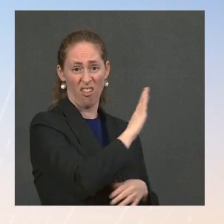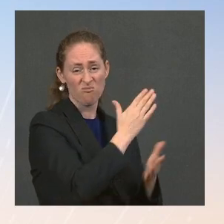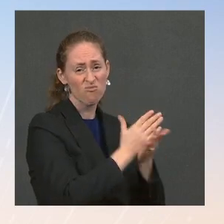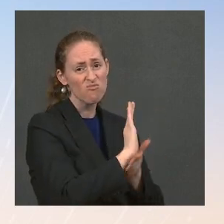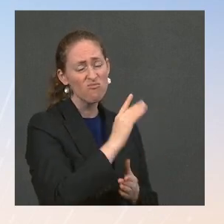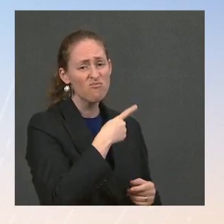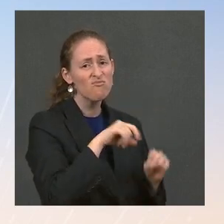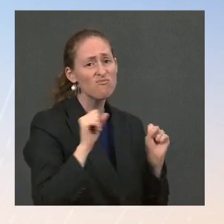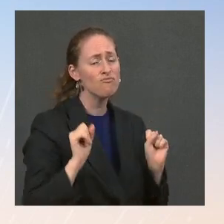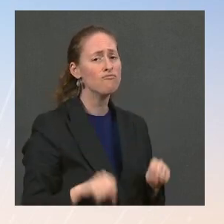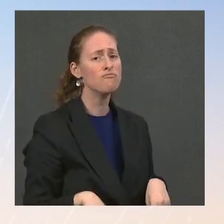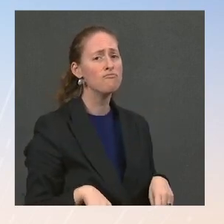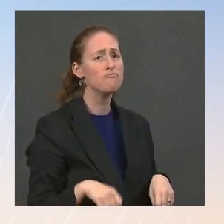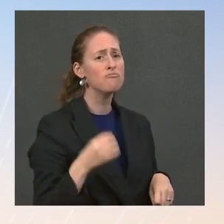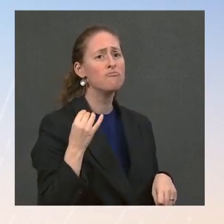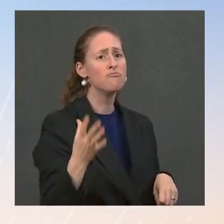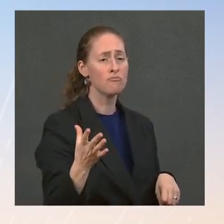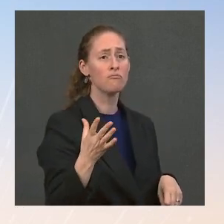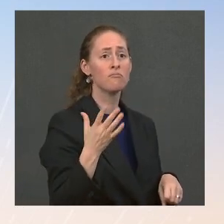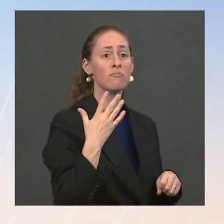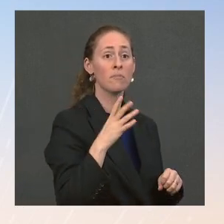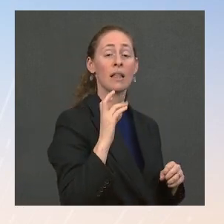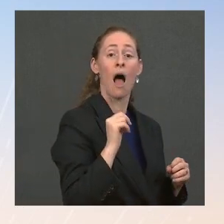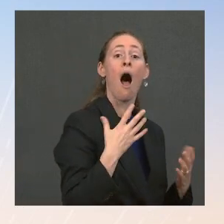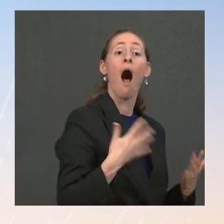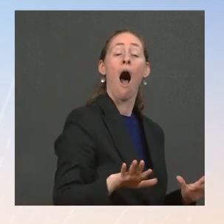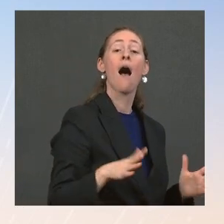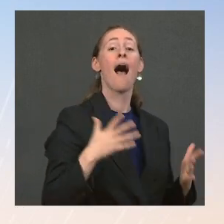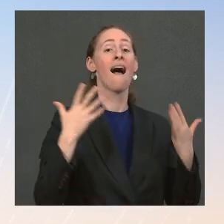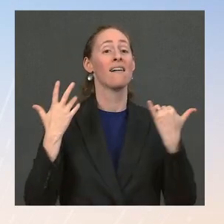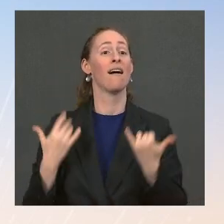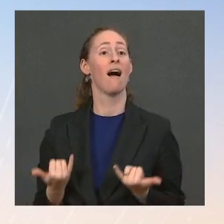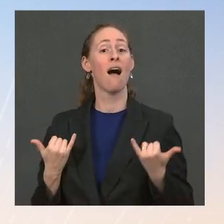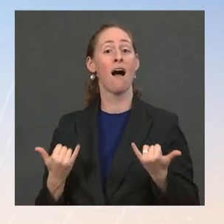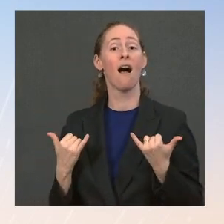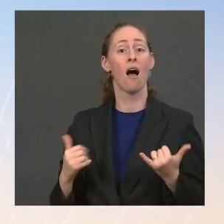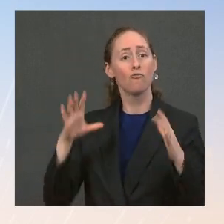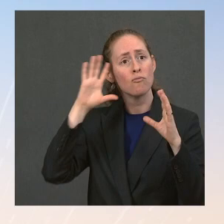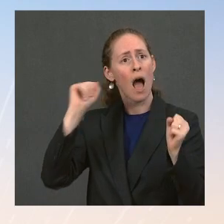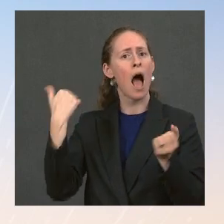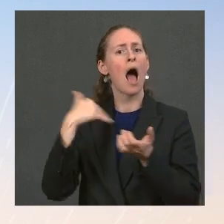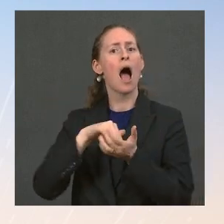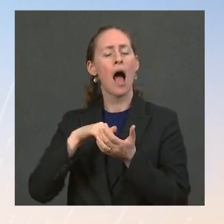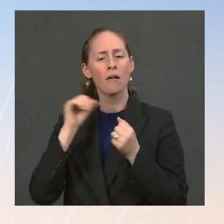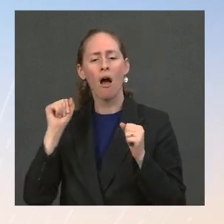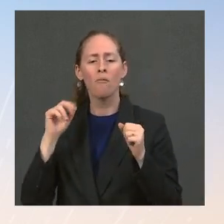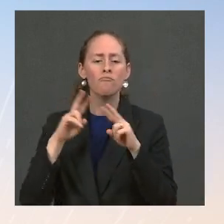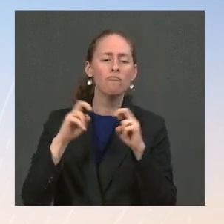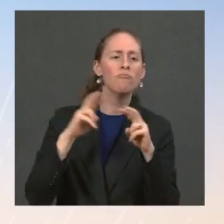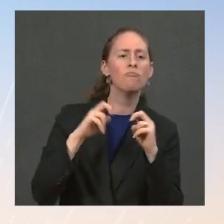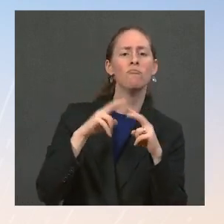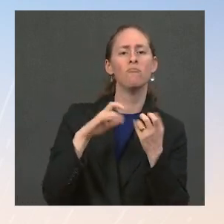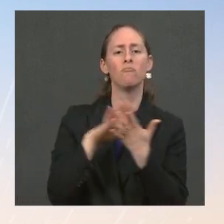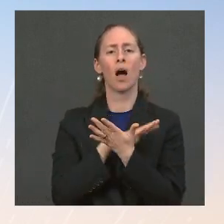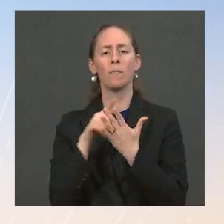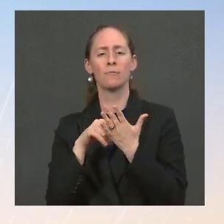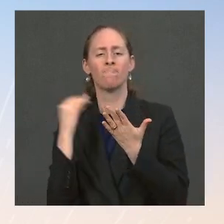And then, this President and this White House has the opportunity to review that. Now, I think it's important to note -- and I know I said this, but I will just reiterate --